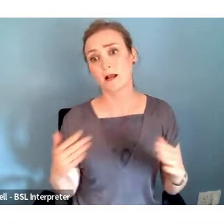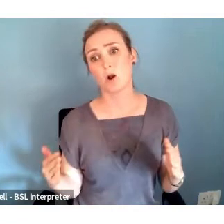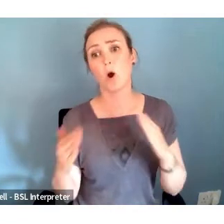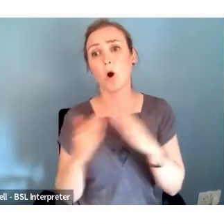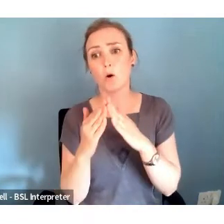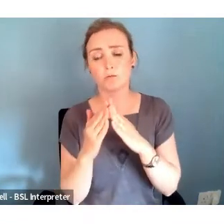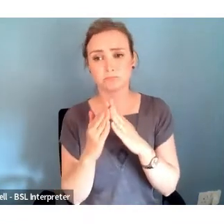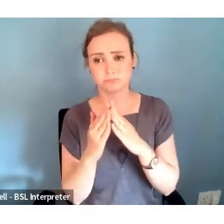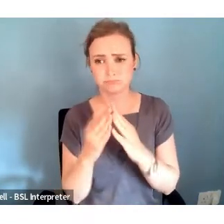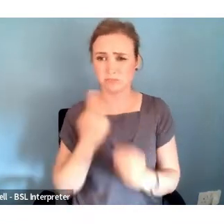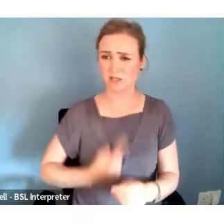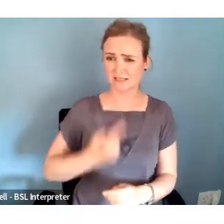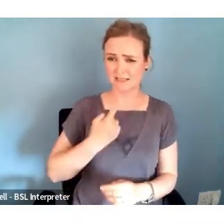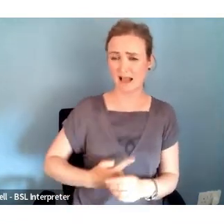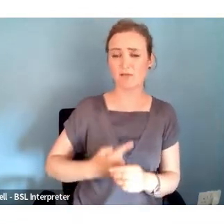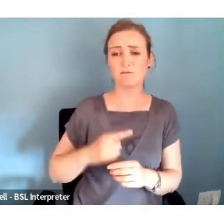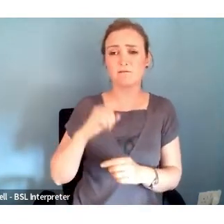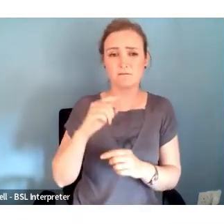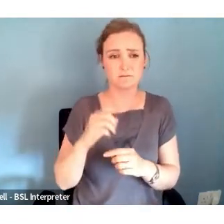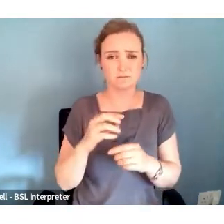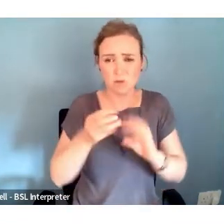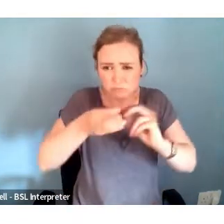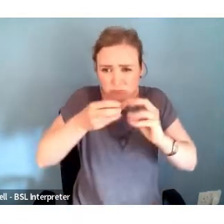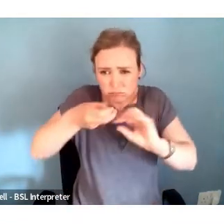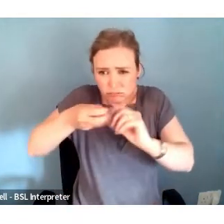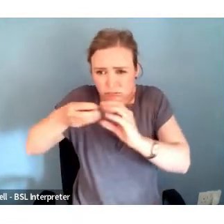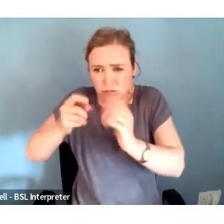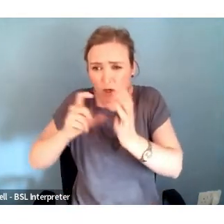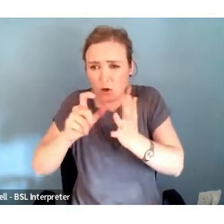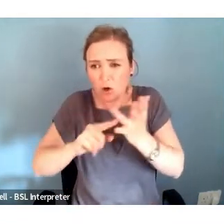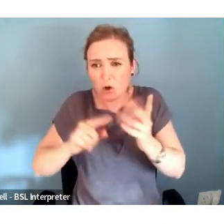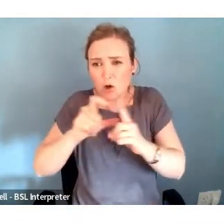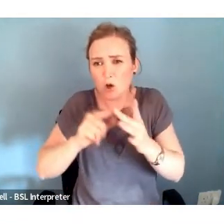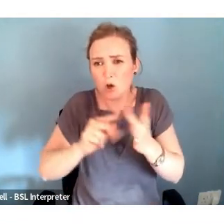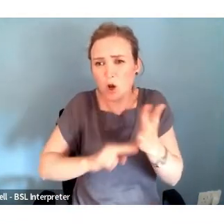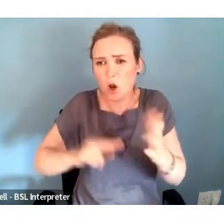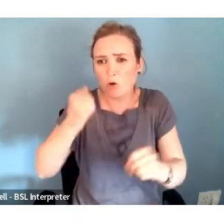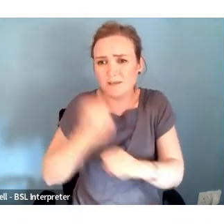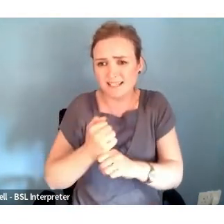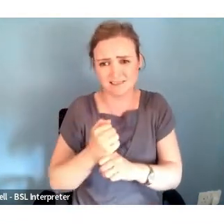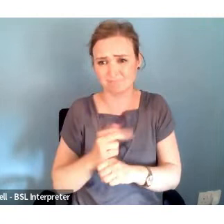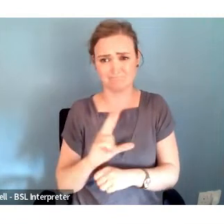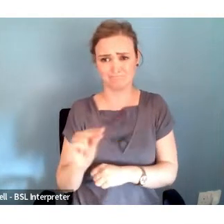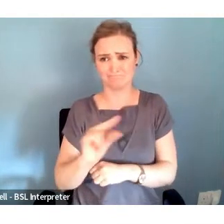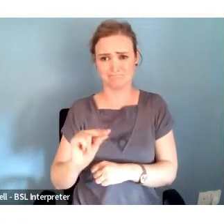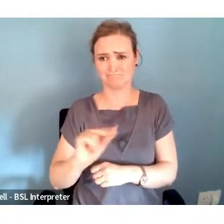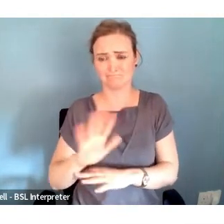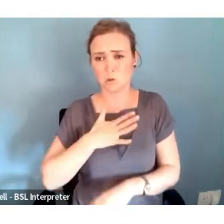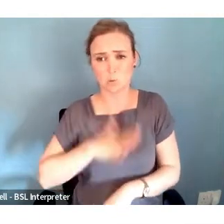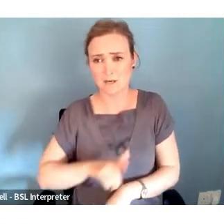a team player? Not necessarily. It is about the job itself. I would